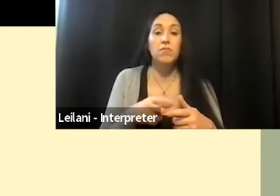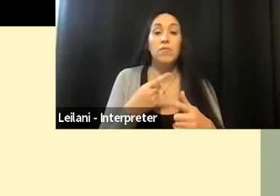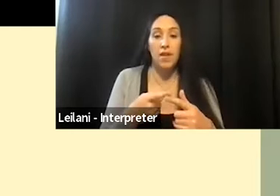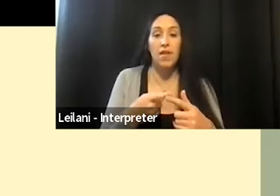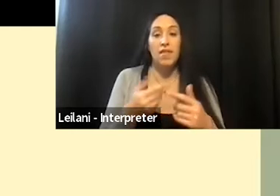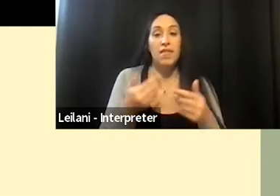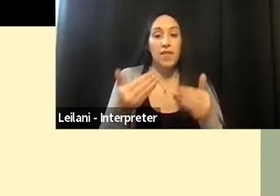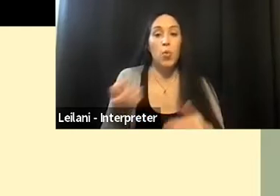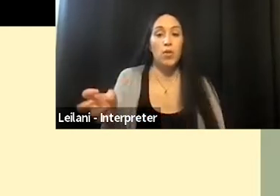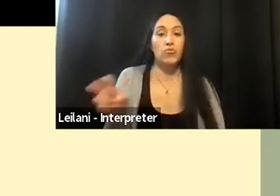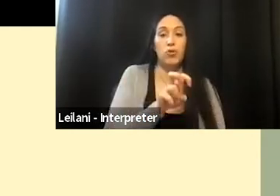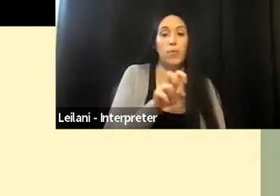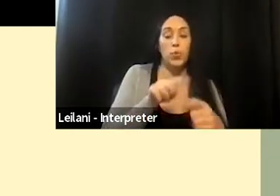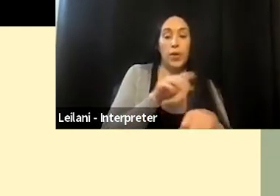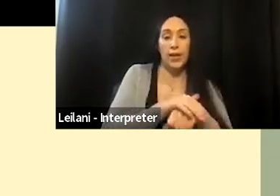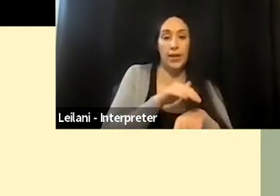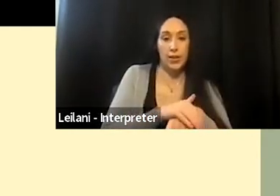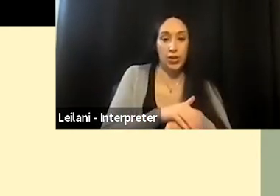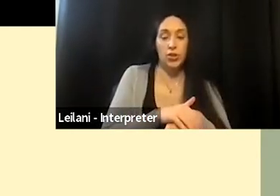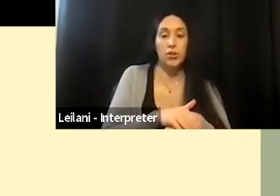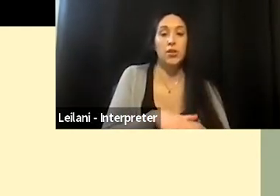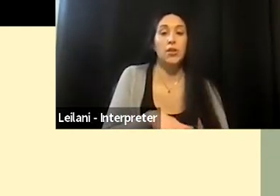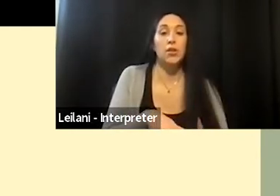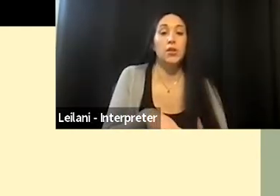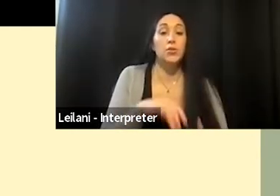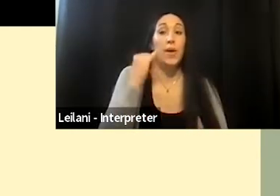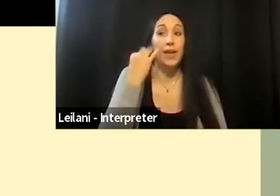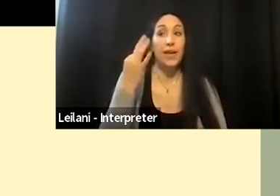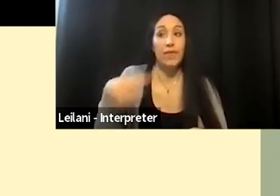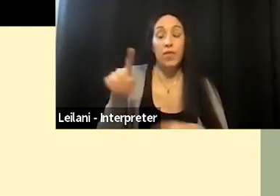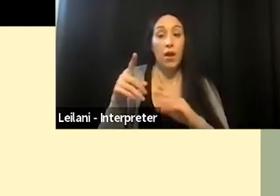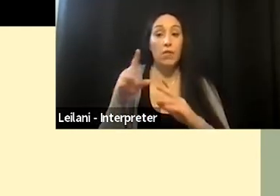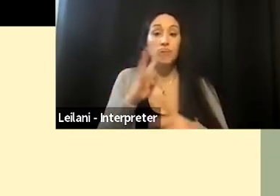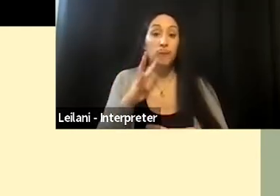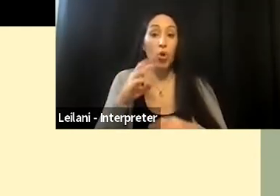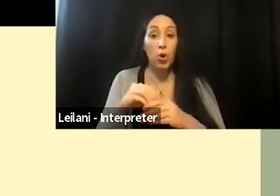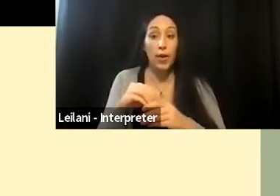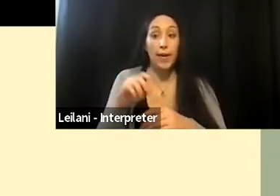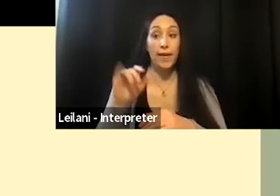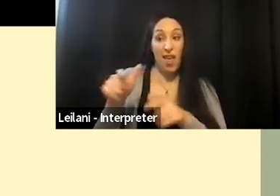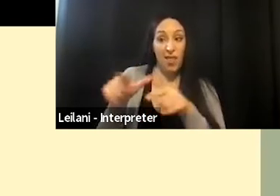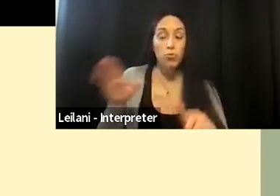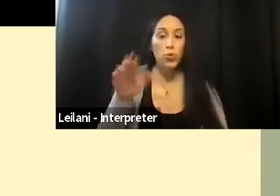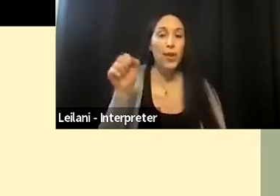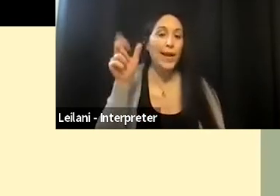or Haitian Creole, you will be able to hear the live interpretation. If you run into any issues, let us know.